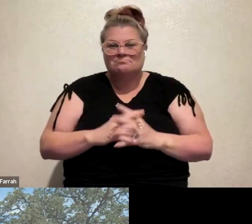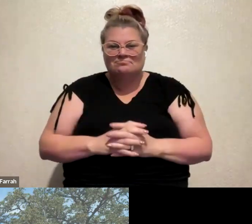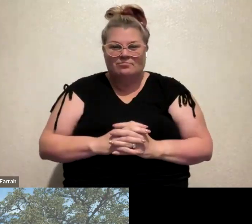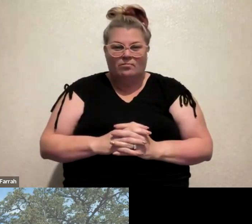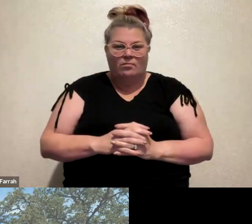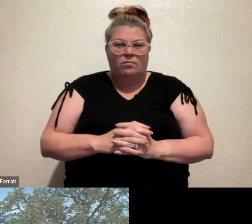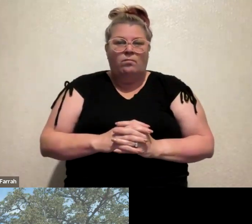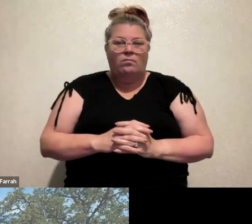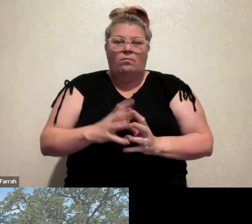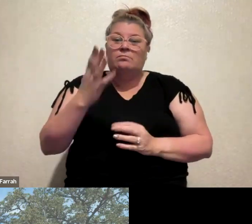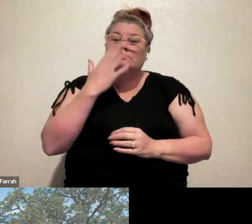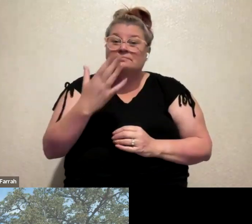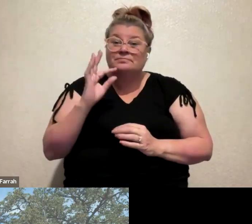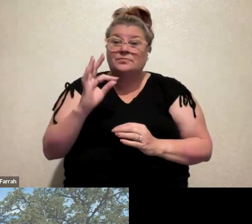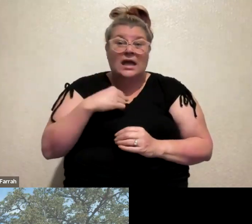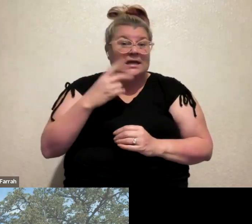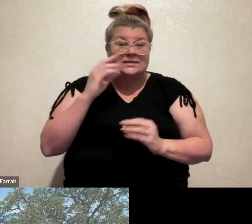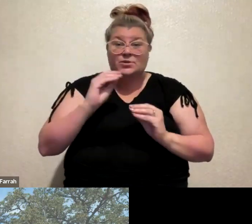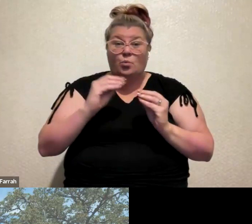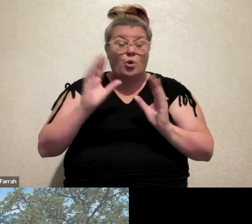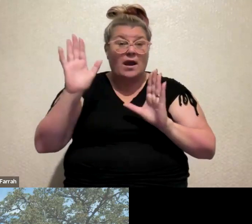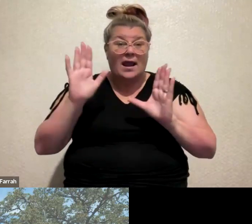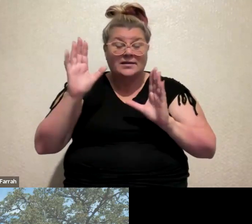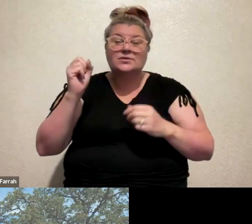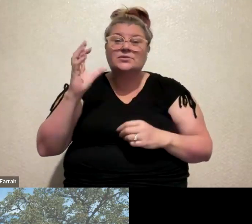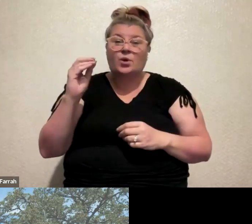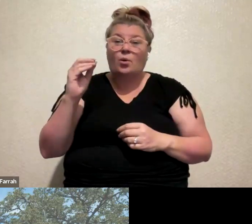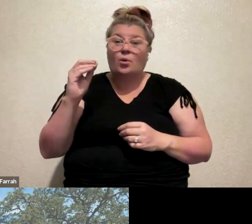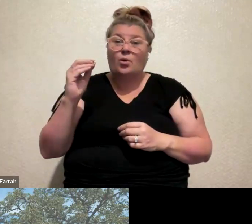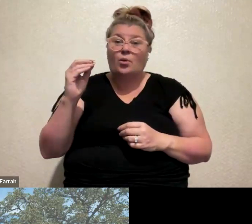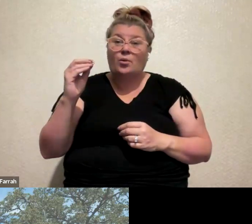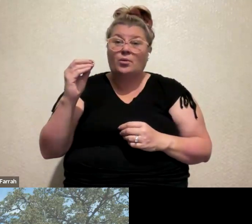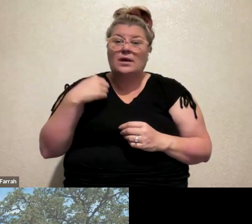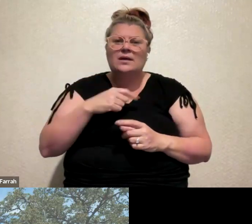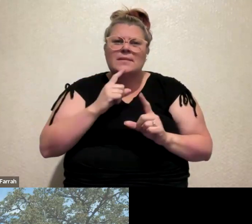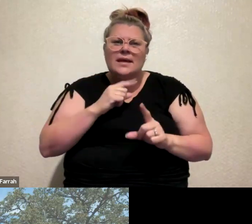Crystal. I see no other hands raised so answering some questions from the chat I think that are very